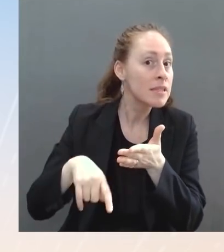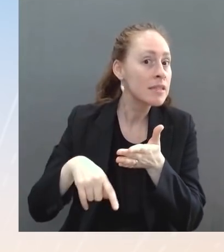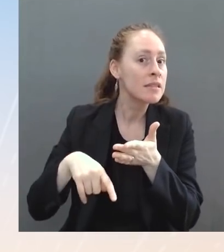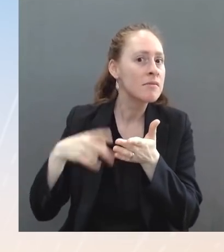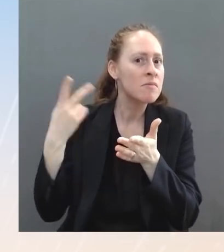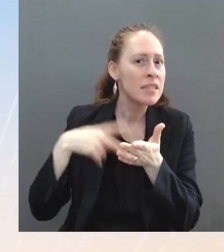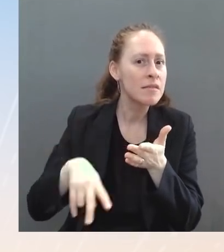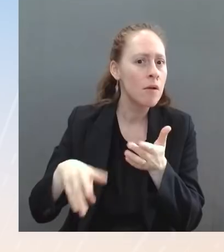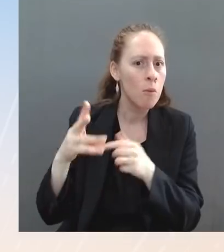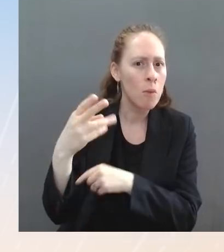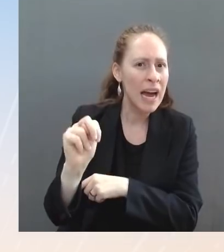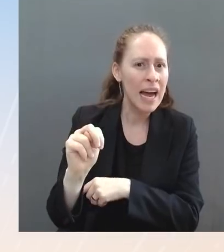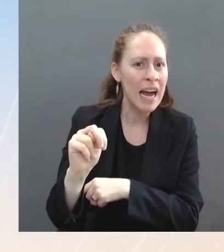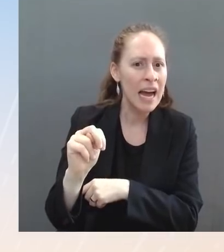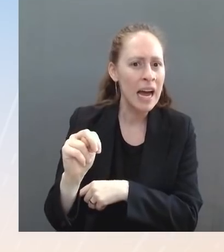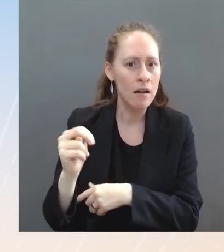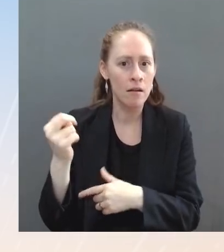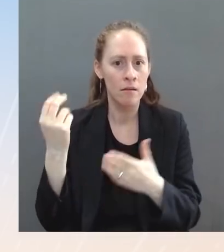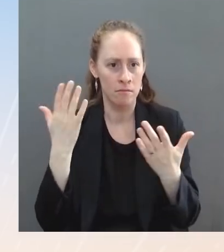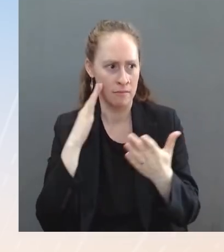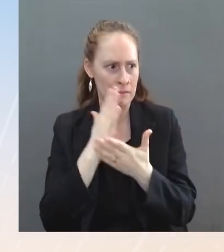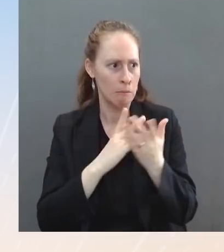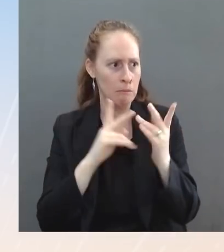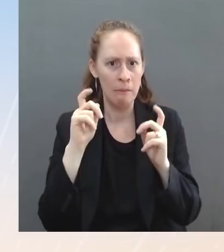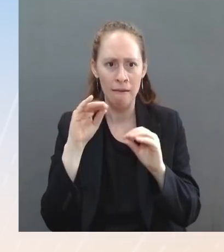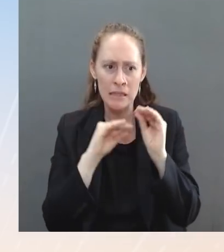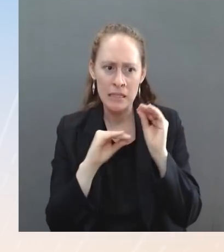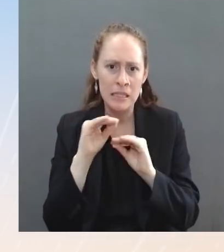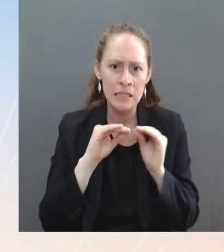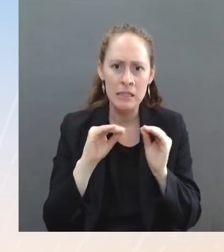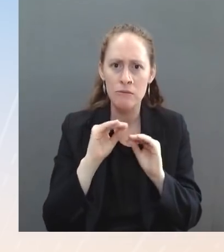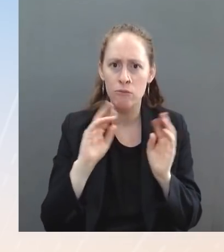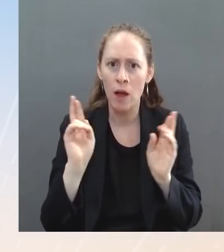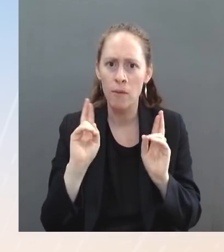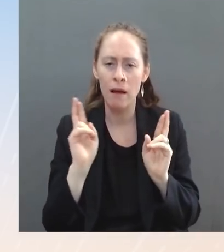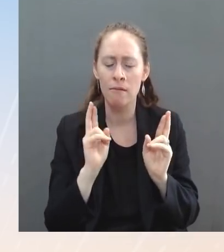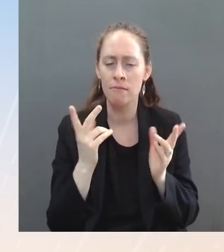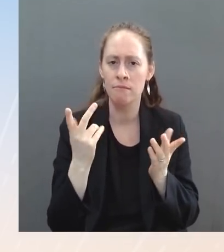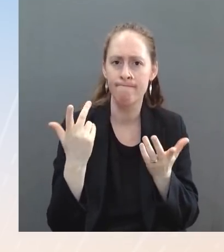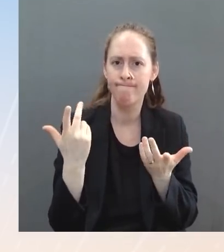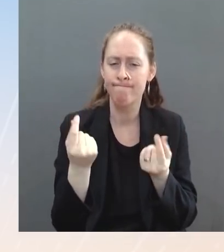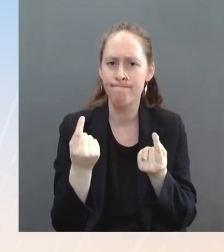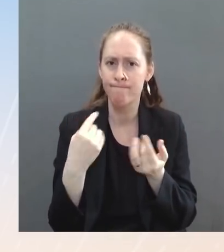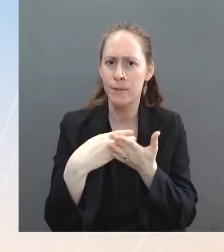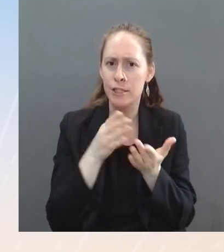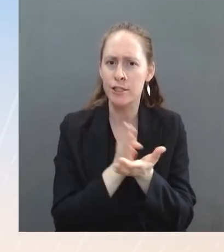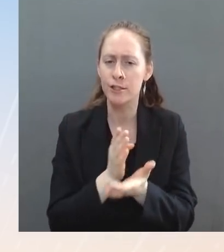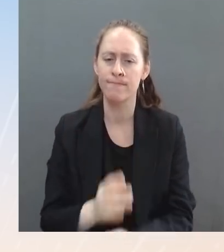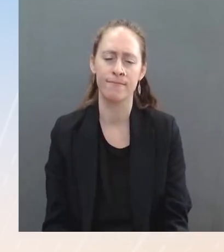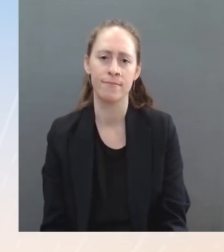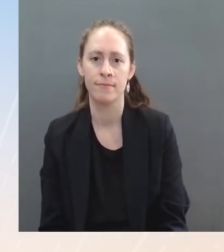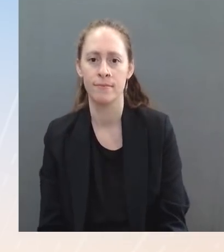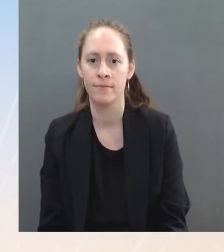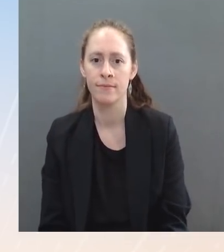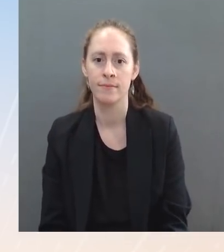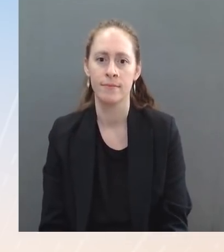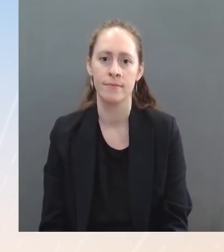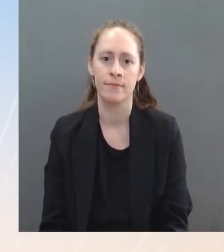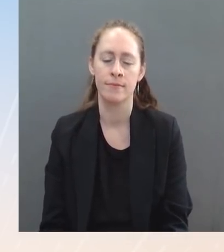Mr. Deese: Well, the -- as the President spoke to today, that is uncertain. And so, you know -- and being -- being very clear,